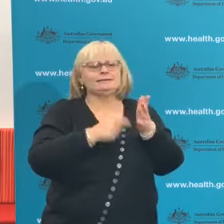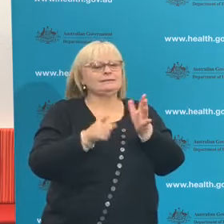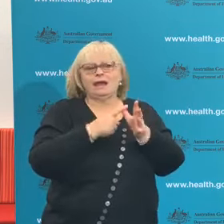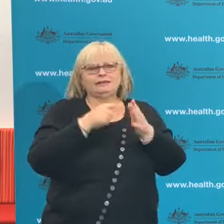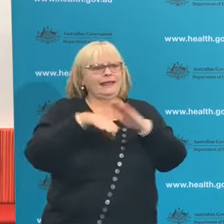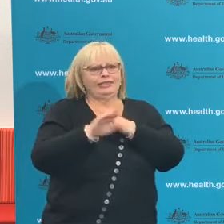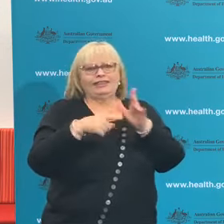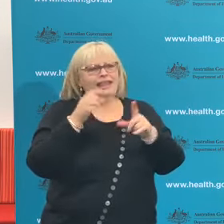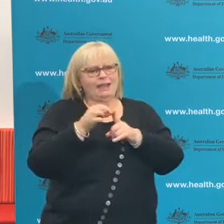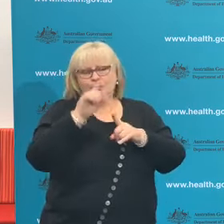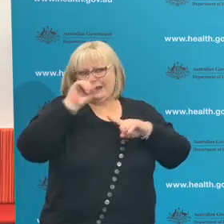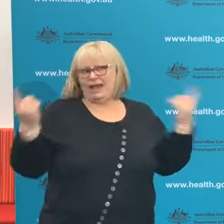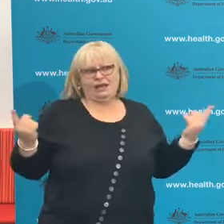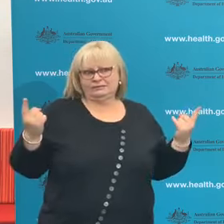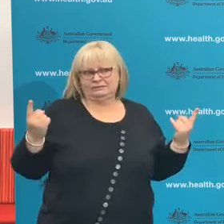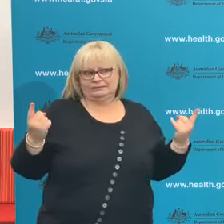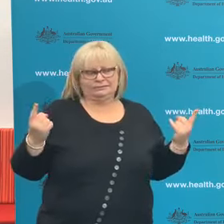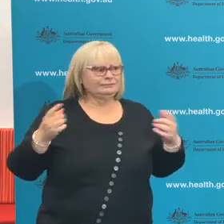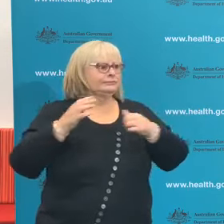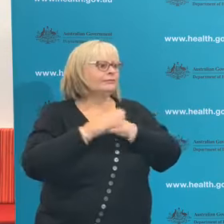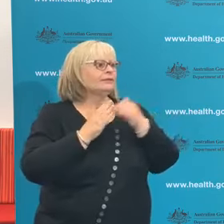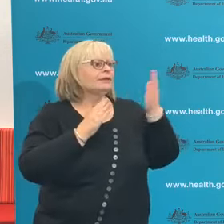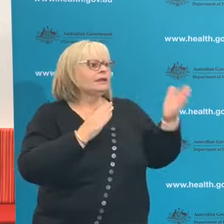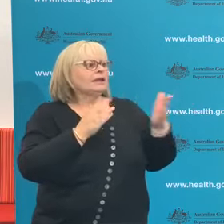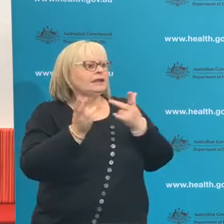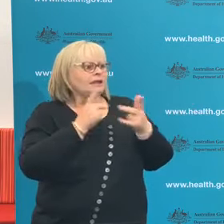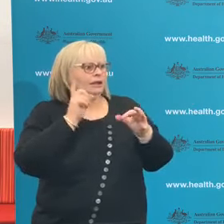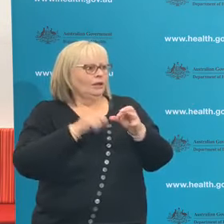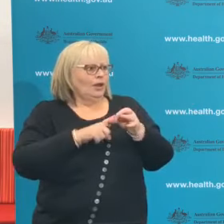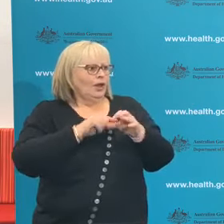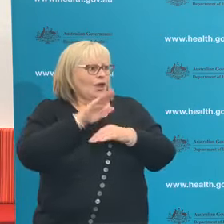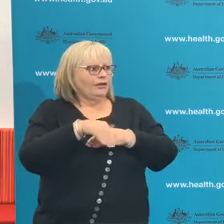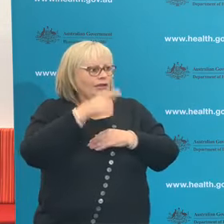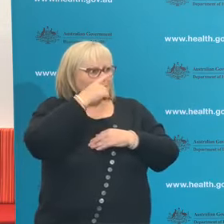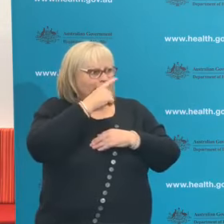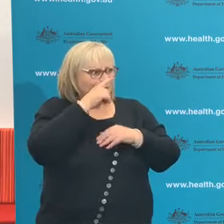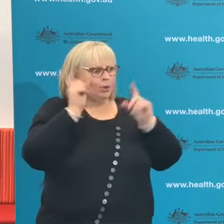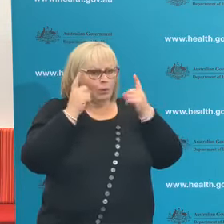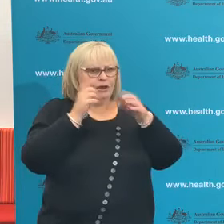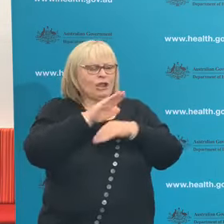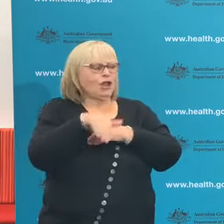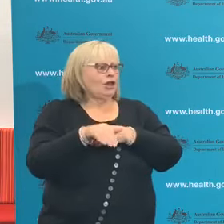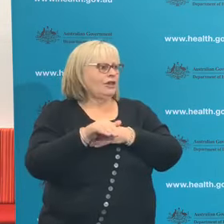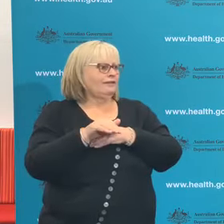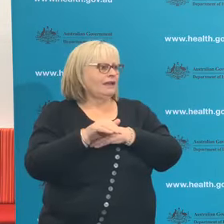Just on Claire's question about people worried about it inadvertently stop